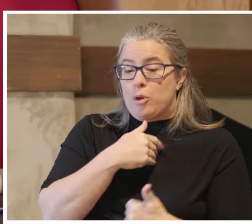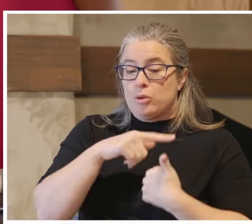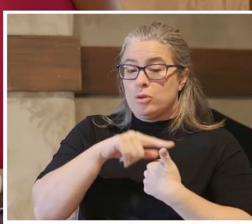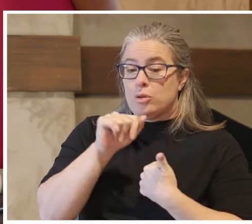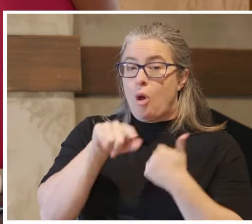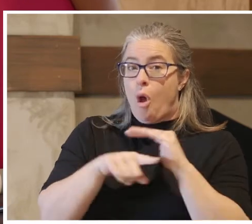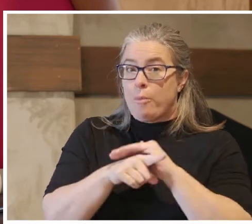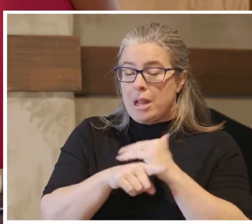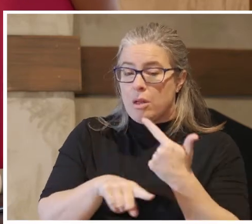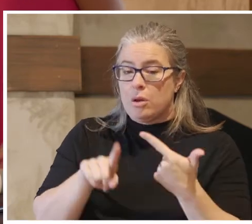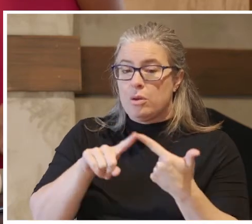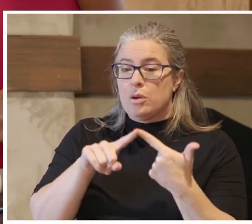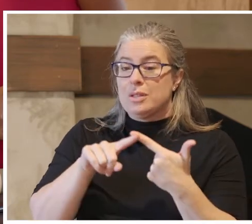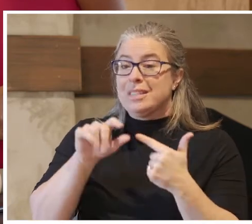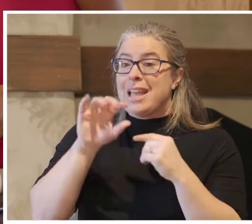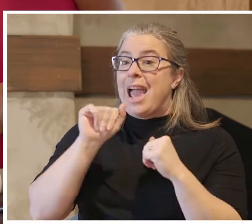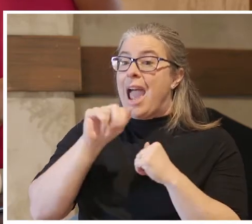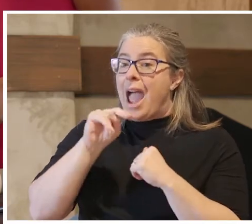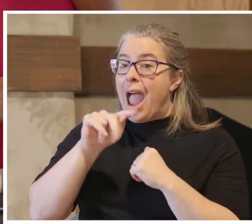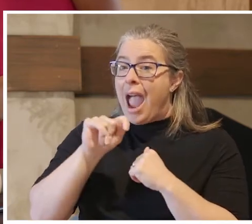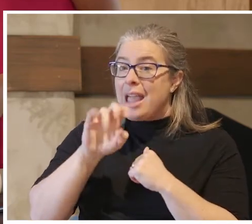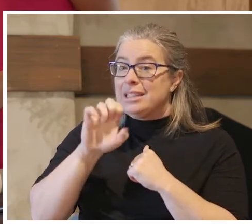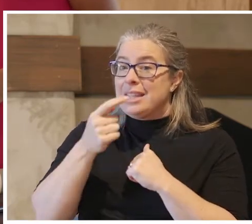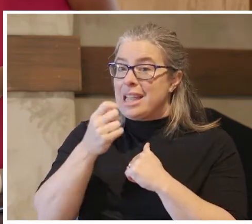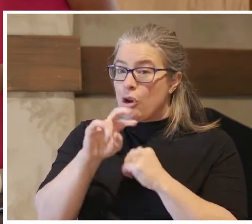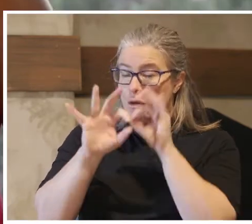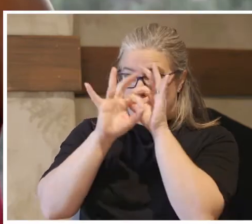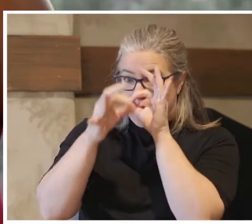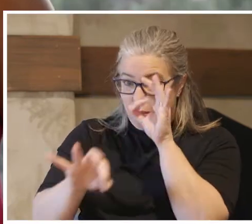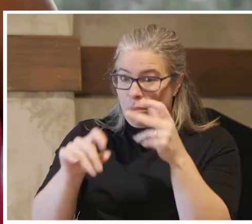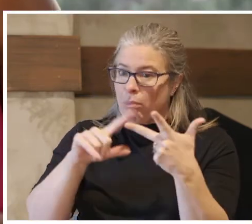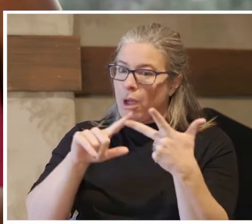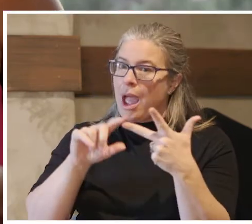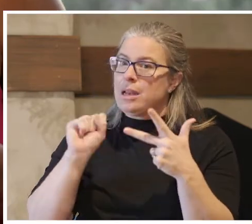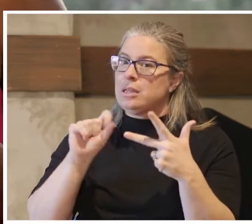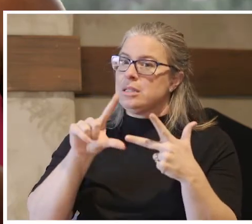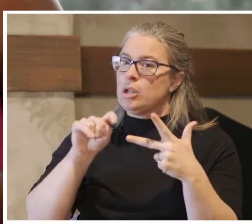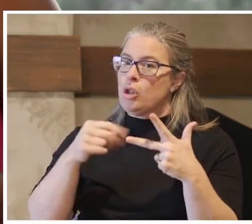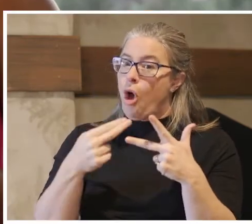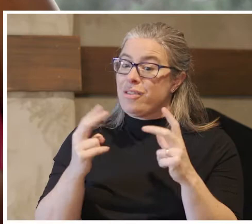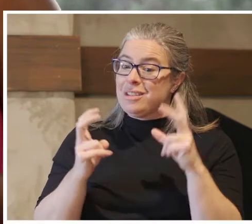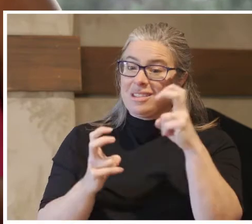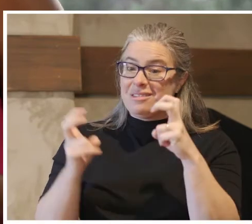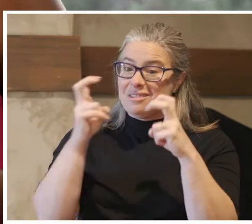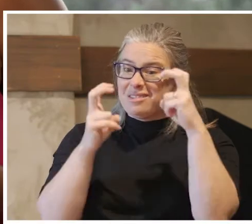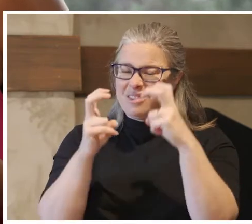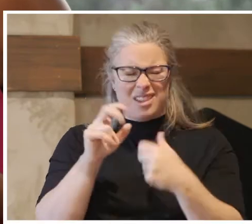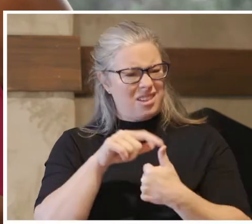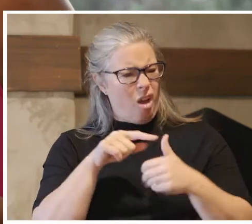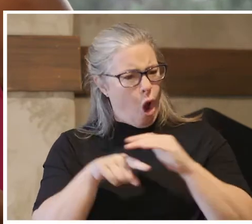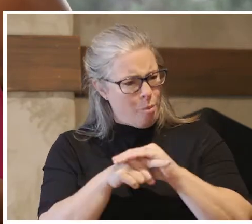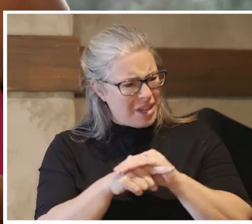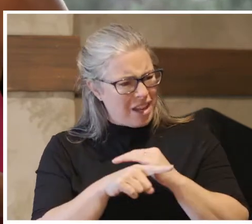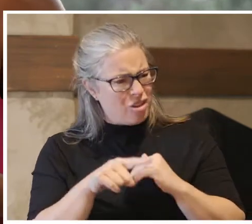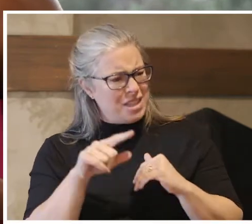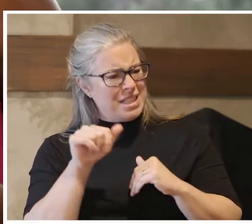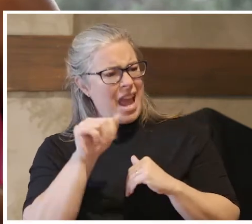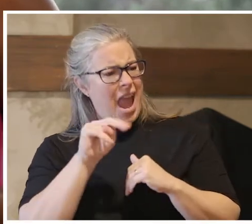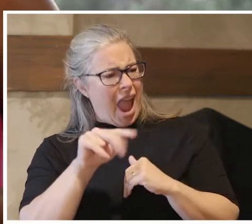armadillos, anteaters and sloths. Whoa! Armadillos, anteaters and sloths are all related?